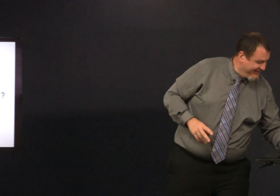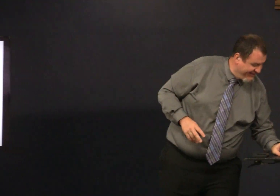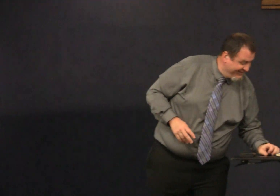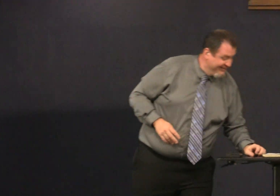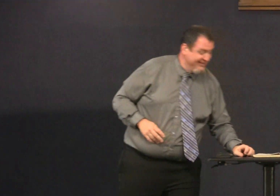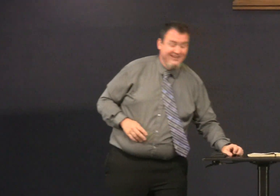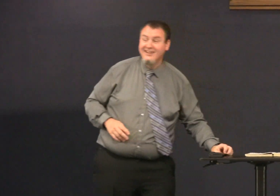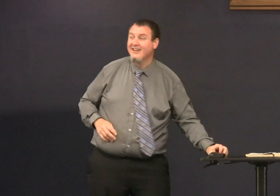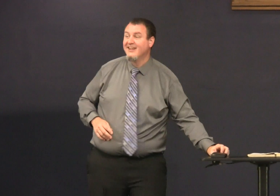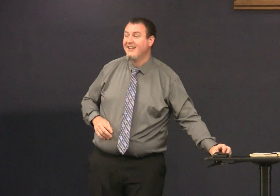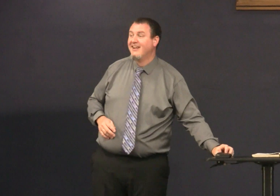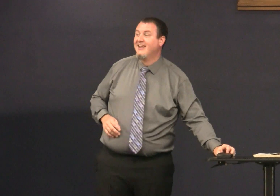careful I've seen you eat